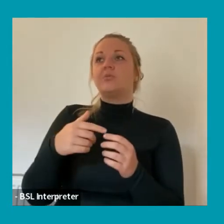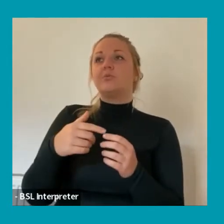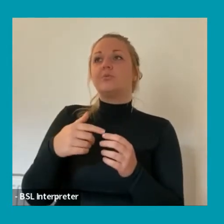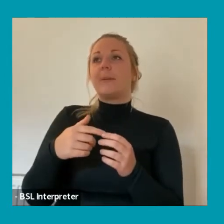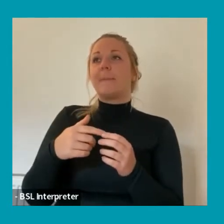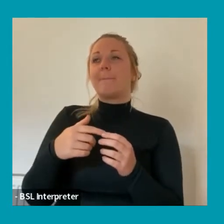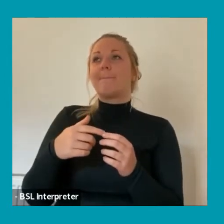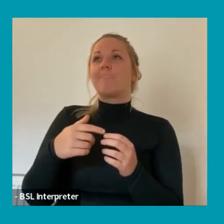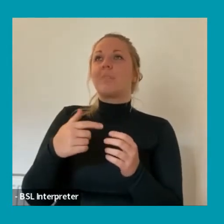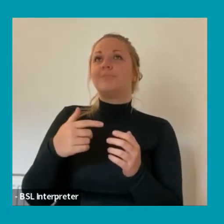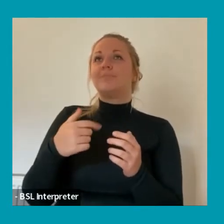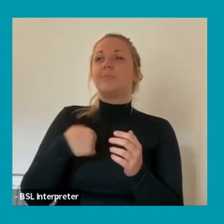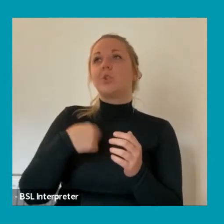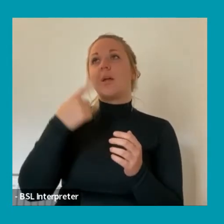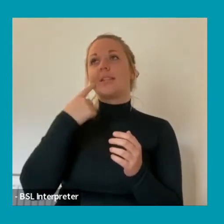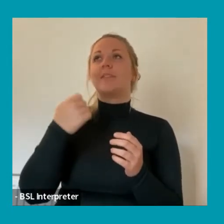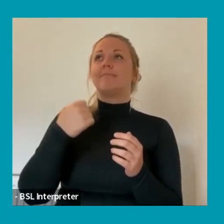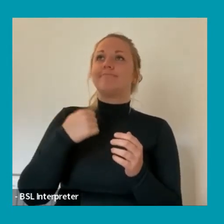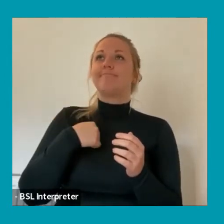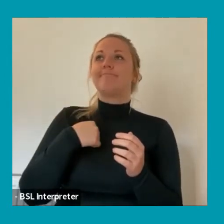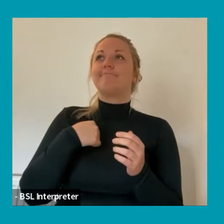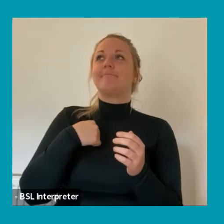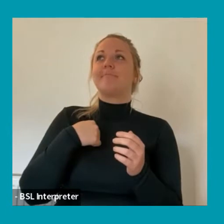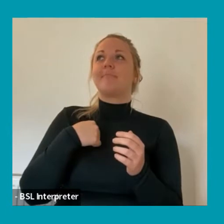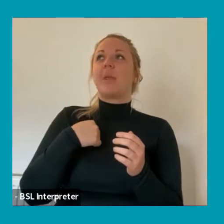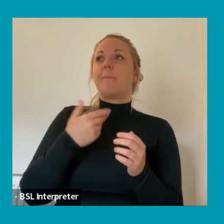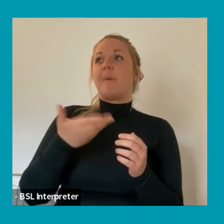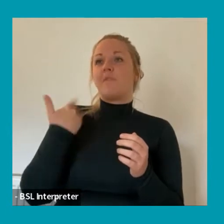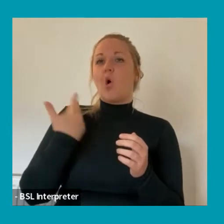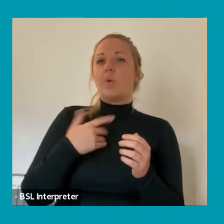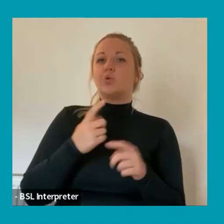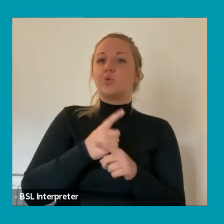The process I describe for adjustments T sort of created all of these ripple effects.